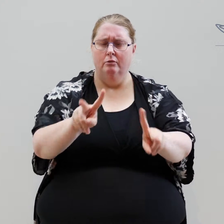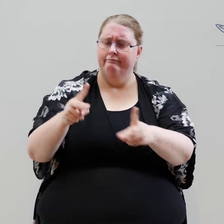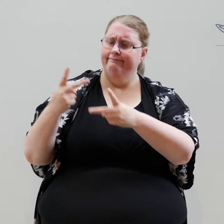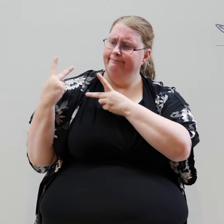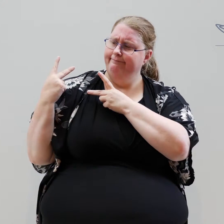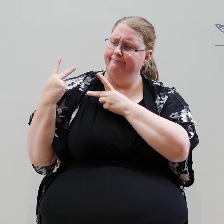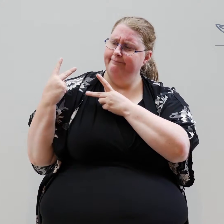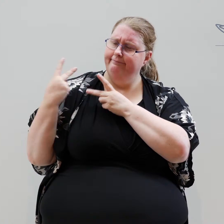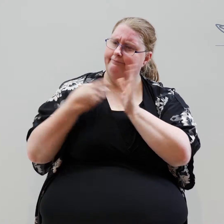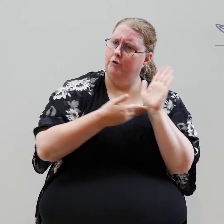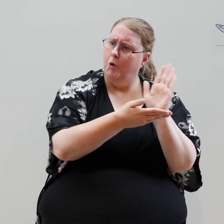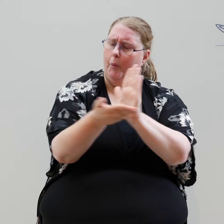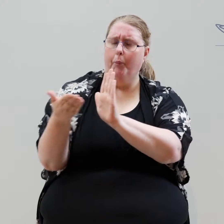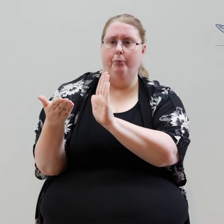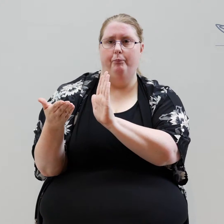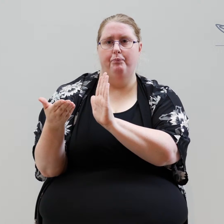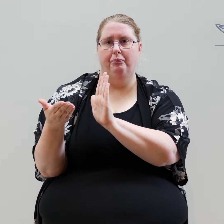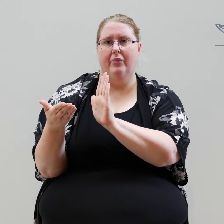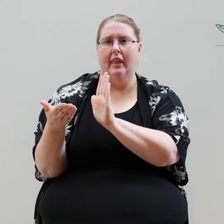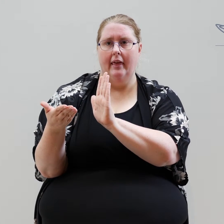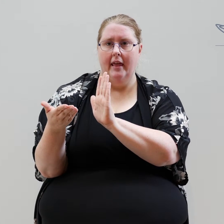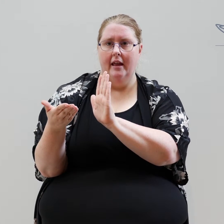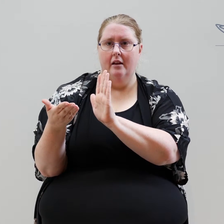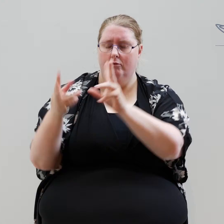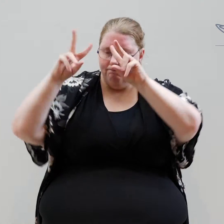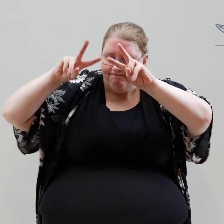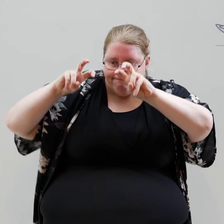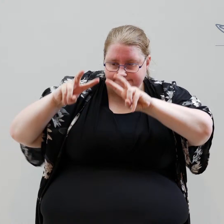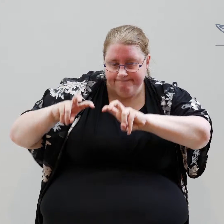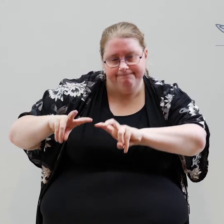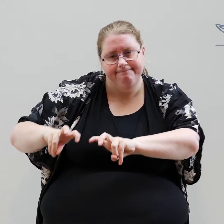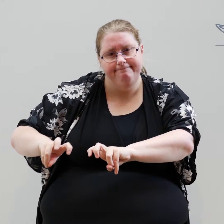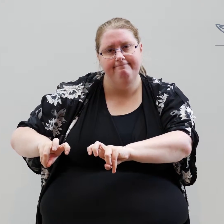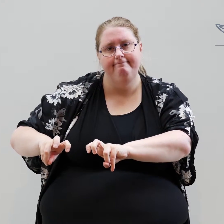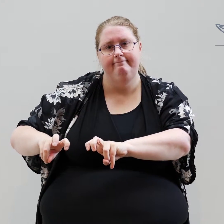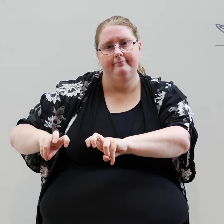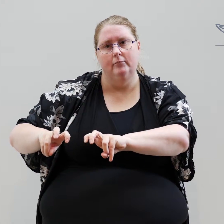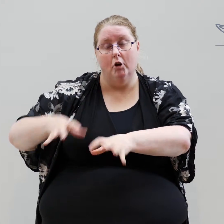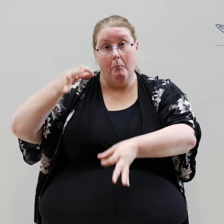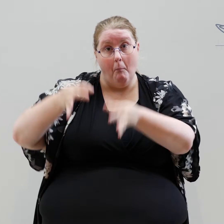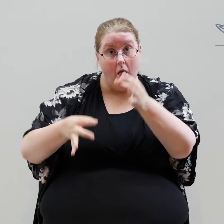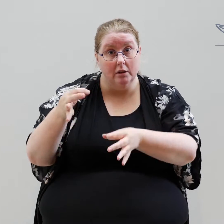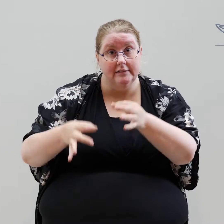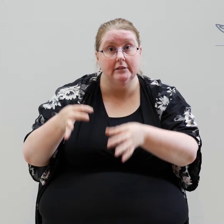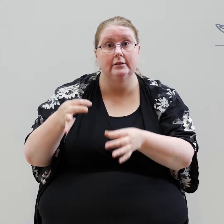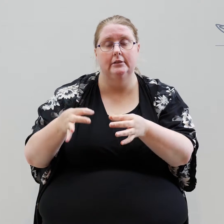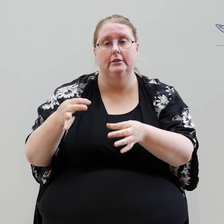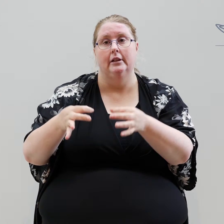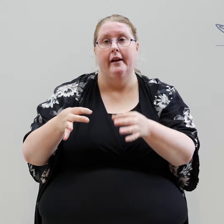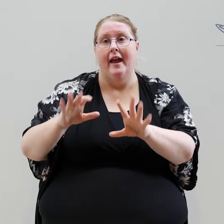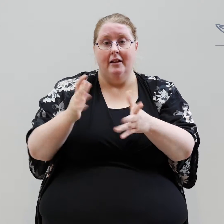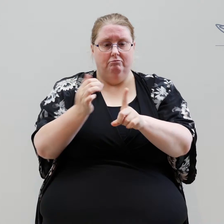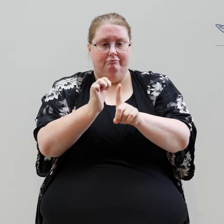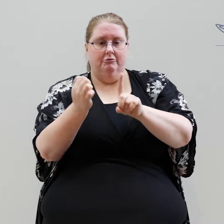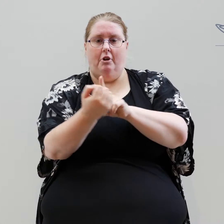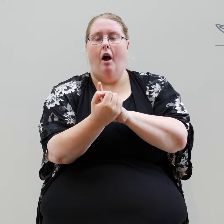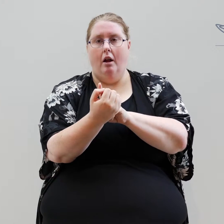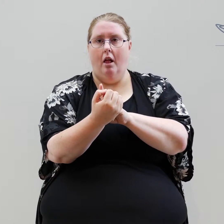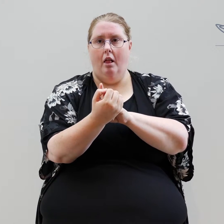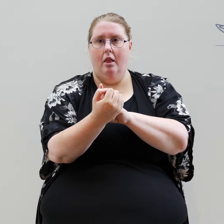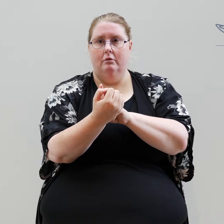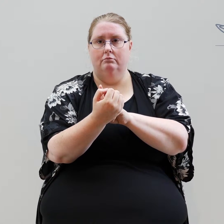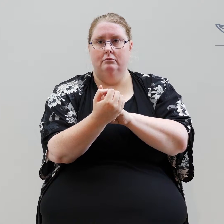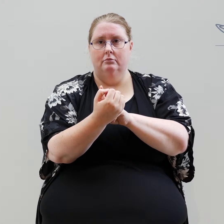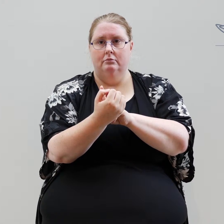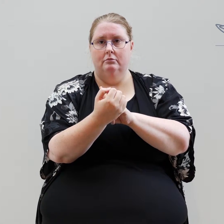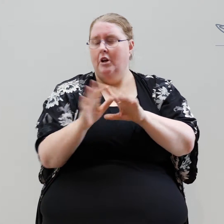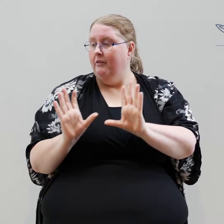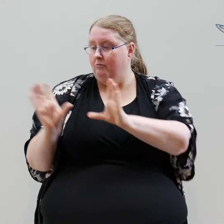is a retrospective exhibition which examines the politics of style